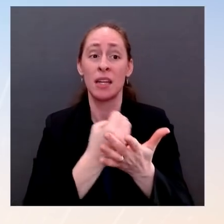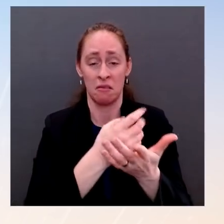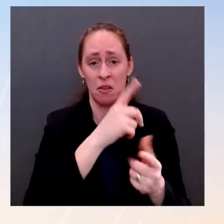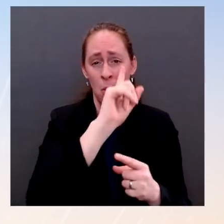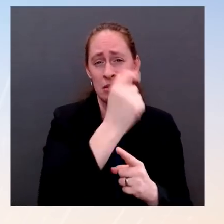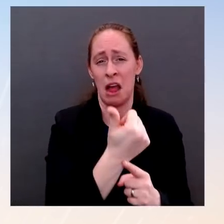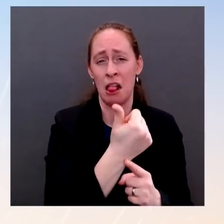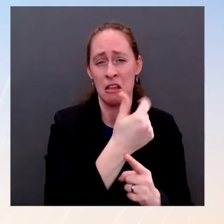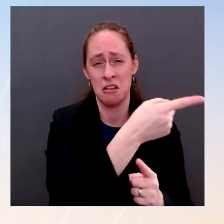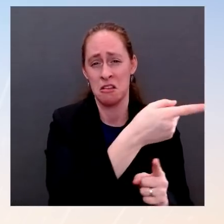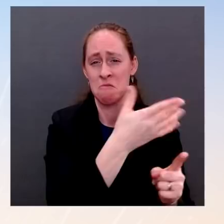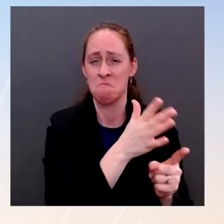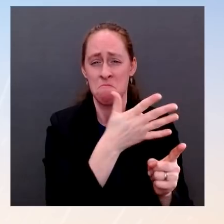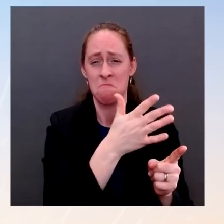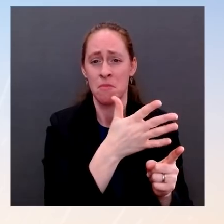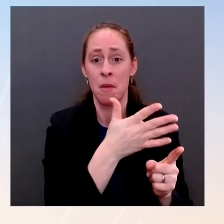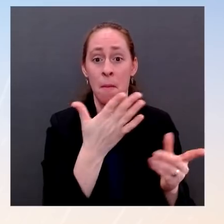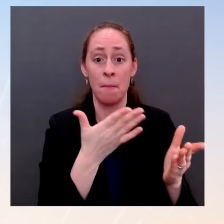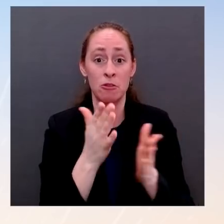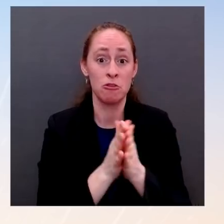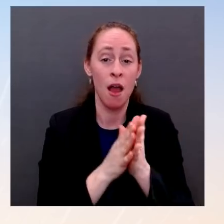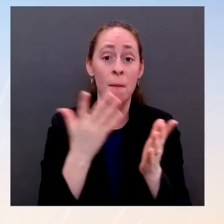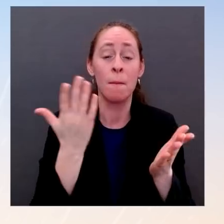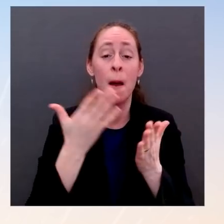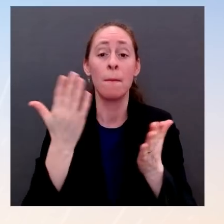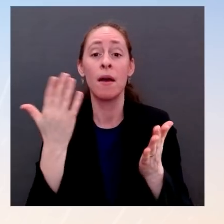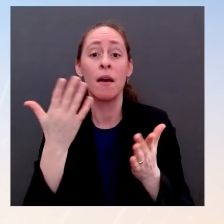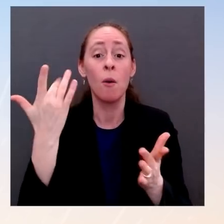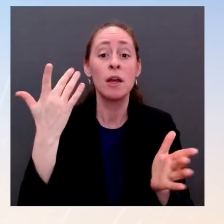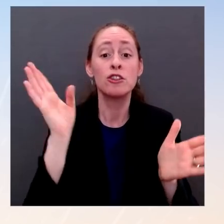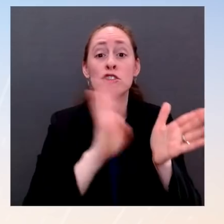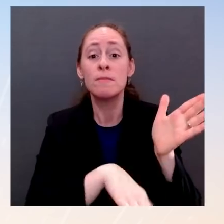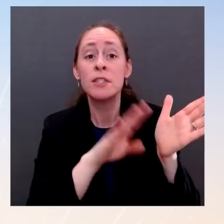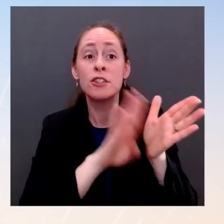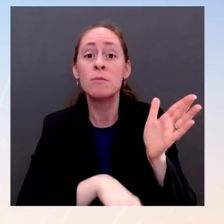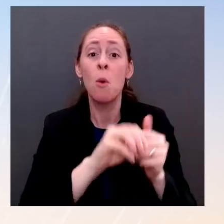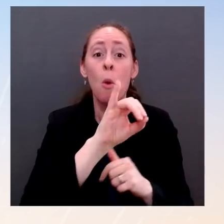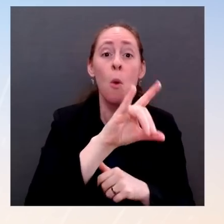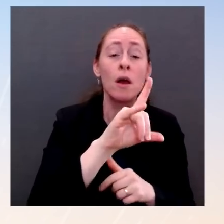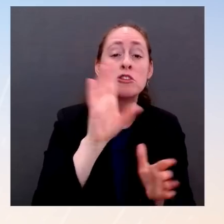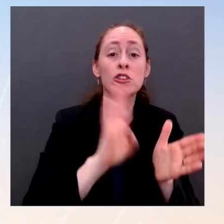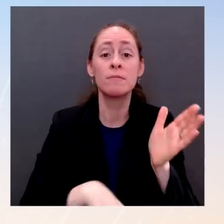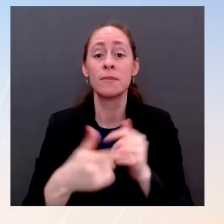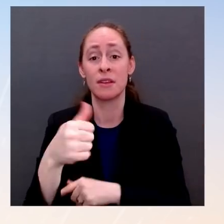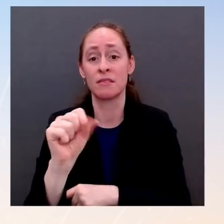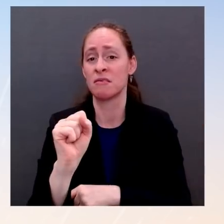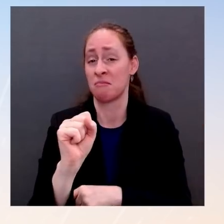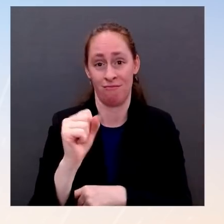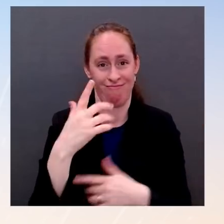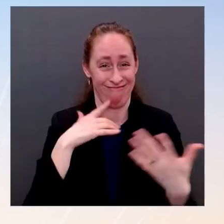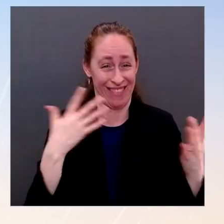Can I do a follow-up question, as well? Ms. Psaki: Thank you, both, so much. I appreciate it. I think we have to wrap it up because they have to head back and do some work. Thank you both so much for joining us.